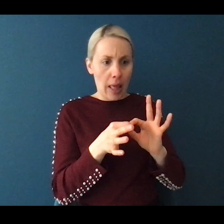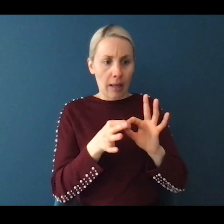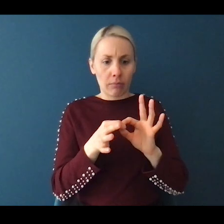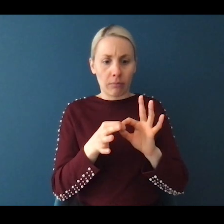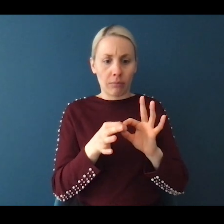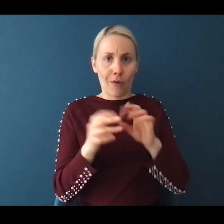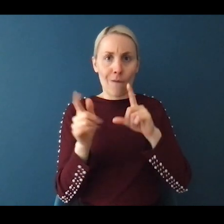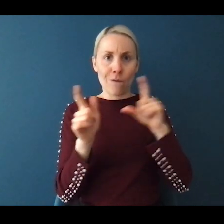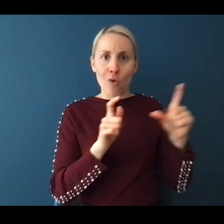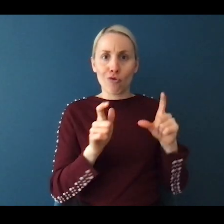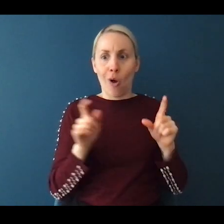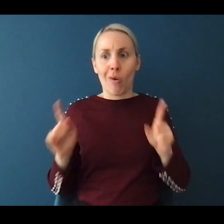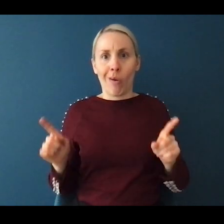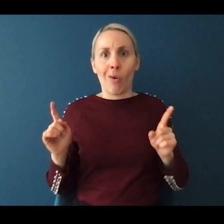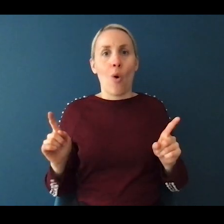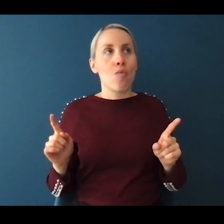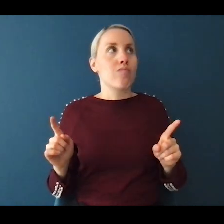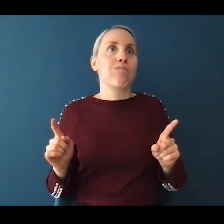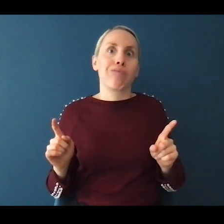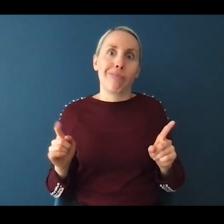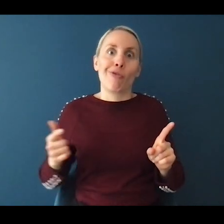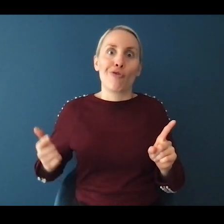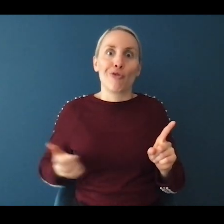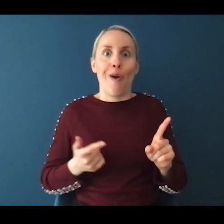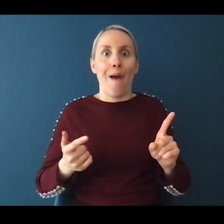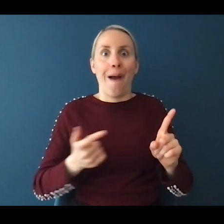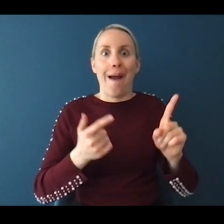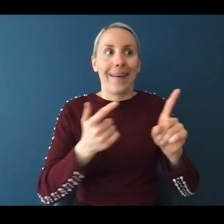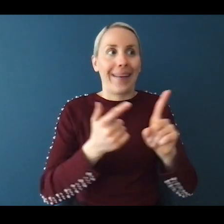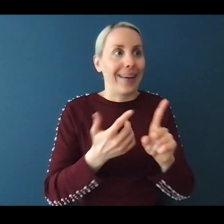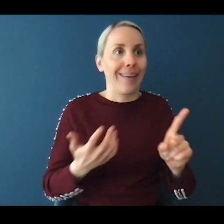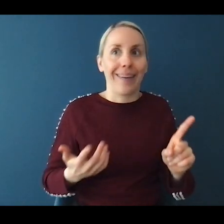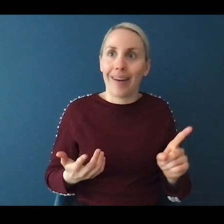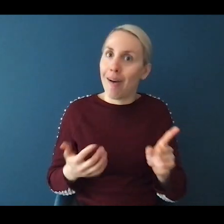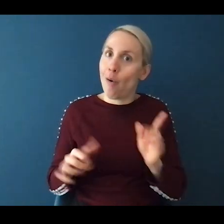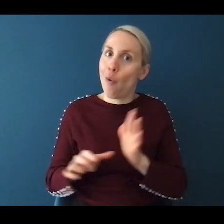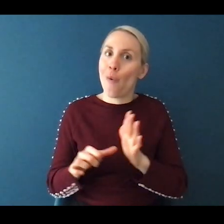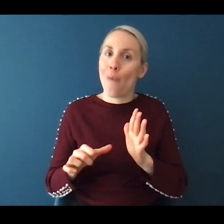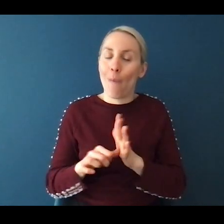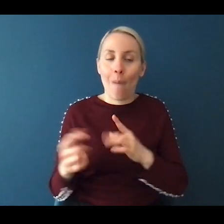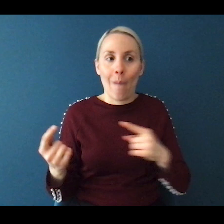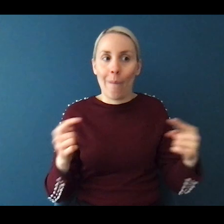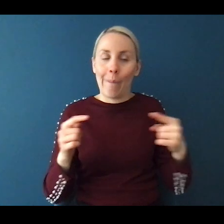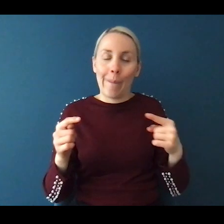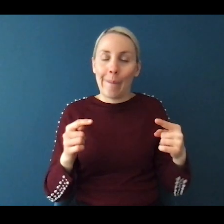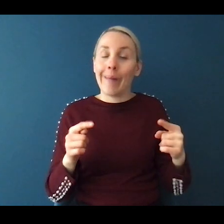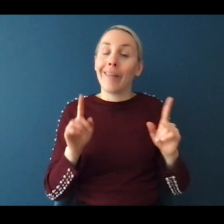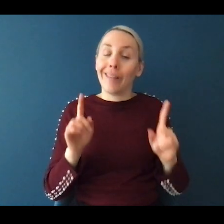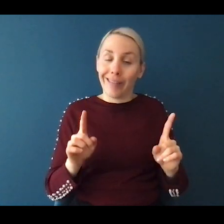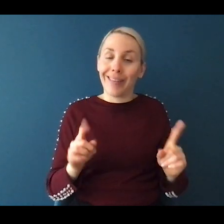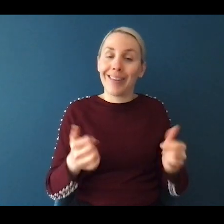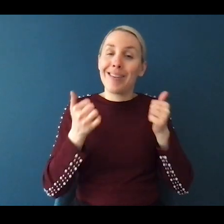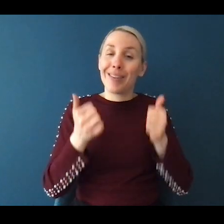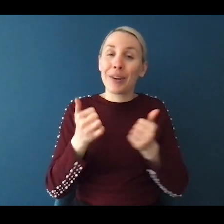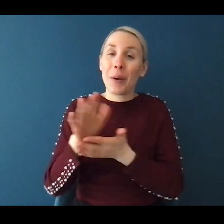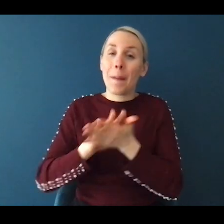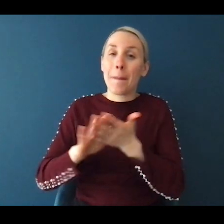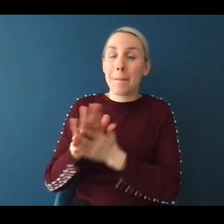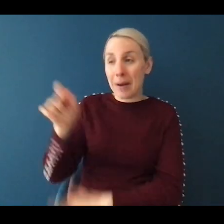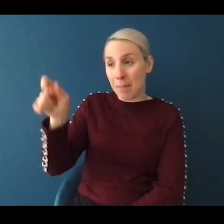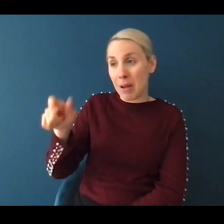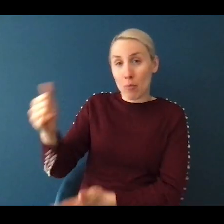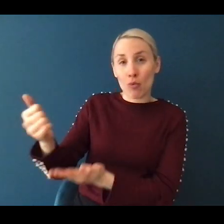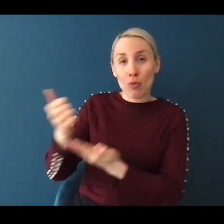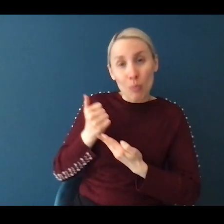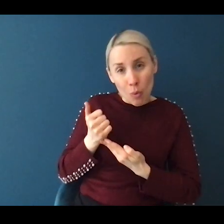that was a whole journey so it was interesting to have so many people to discuss the exhibition